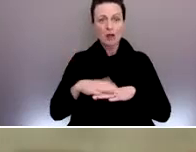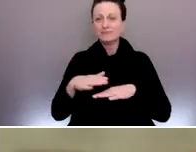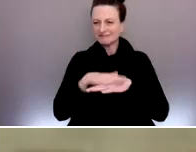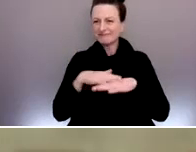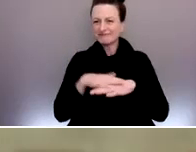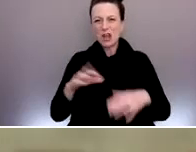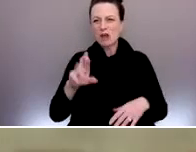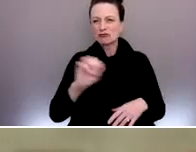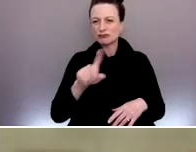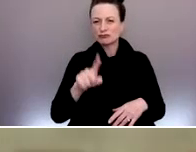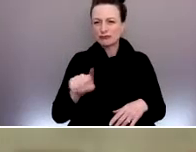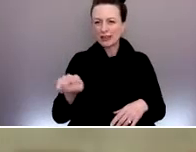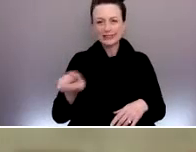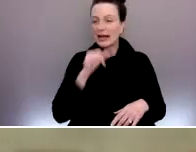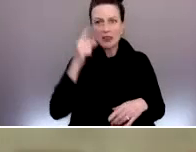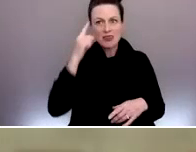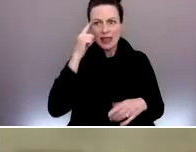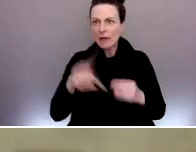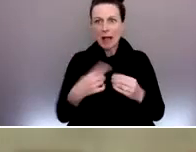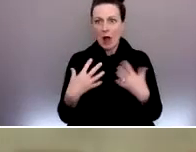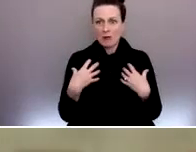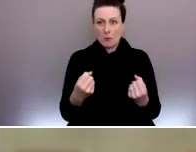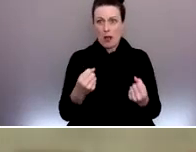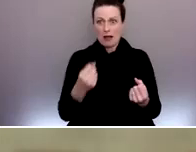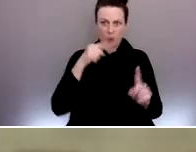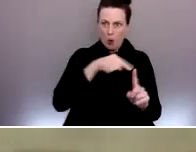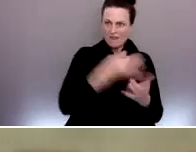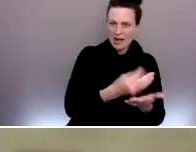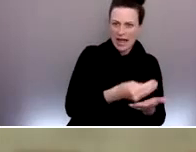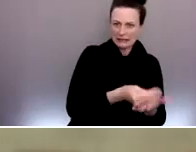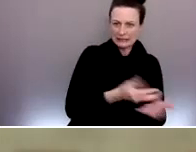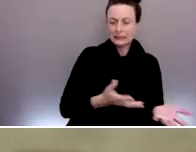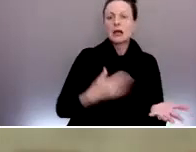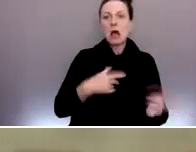thinking about financial wellness. I was dreaming to one day become a social worker.